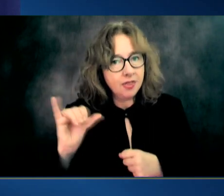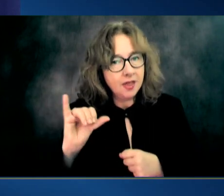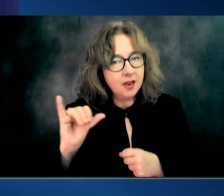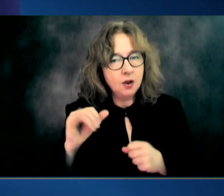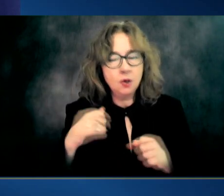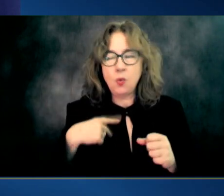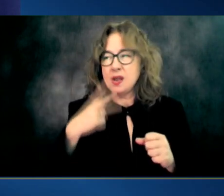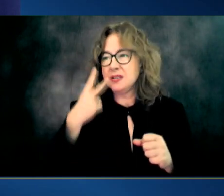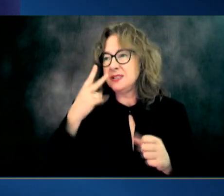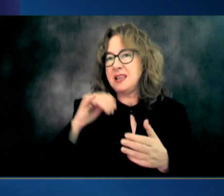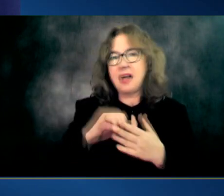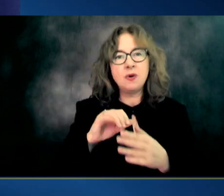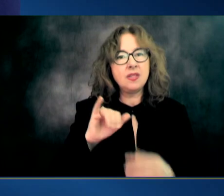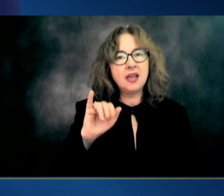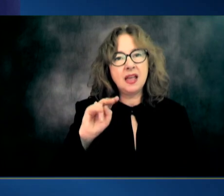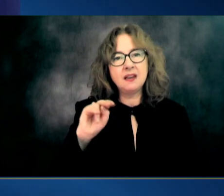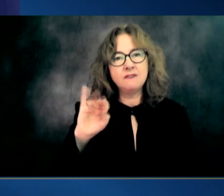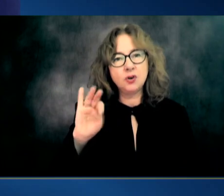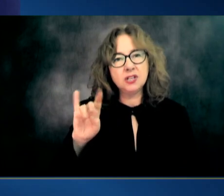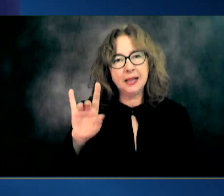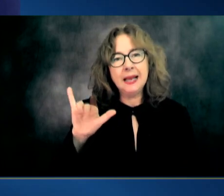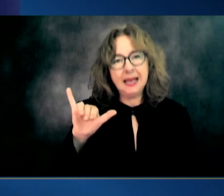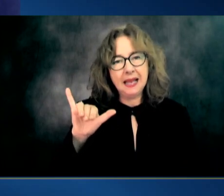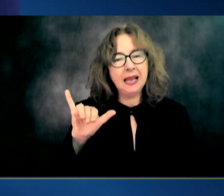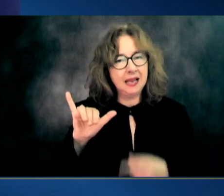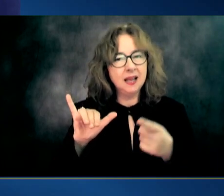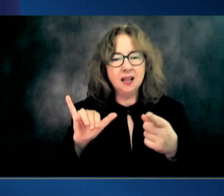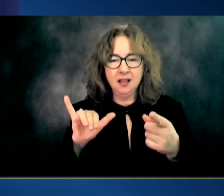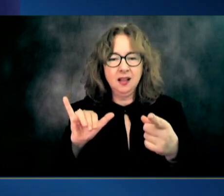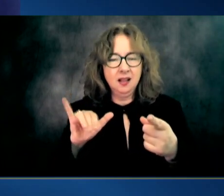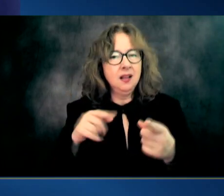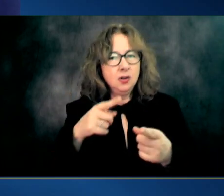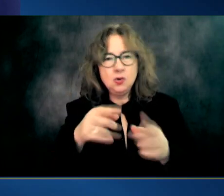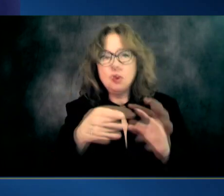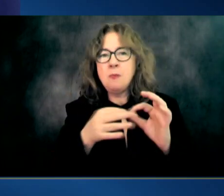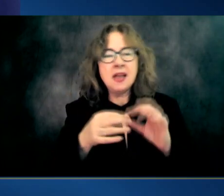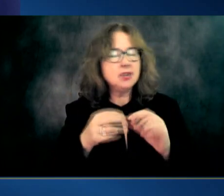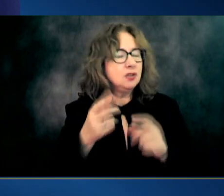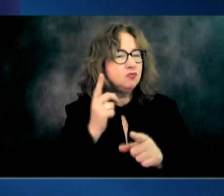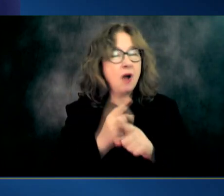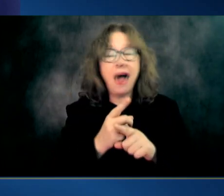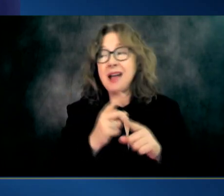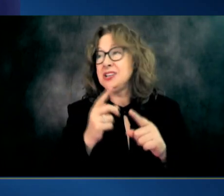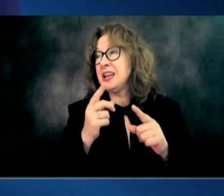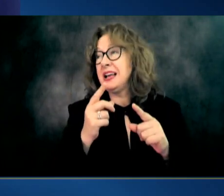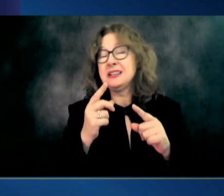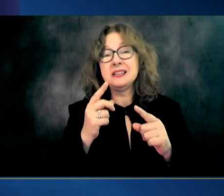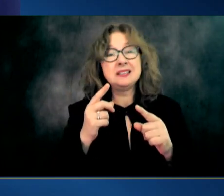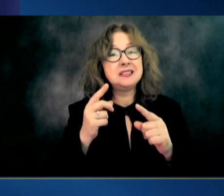sort of mentioned there's just this gaping hole of uncertainty when you go through these processes.